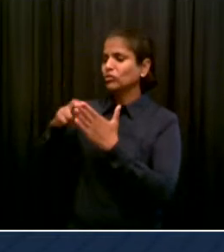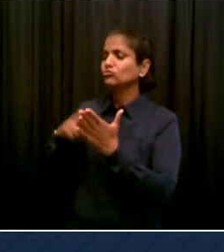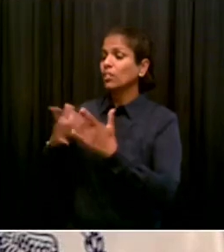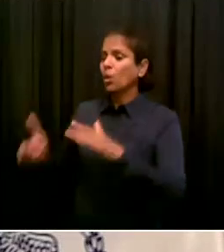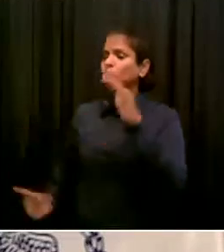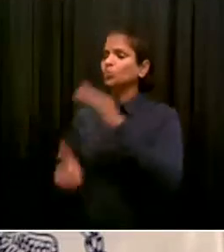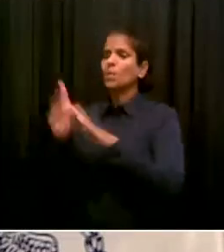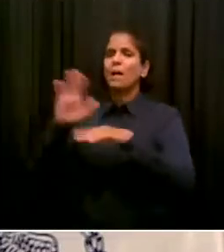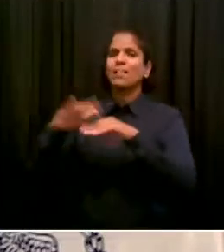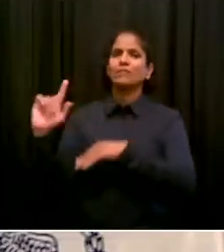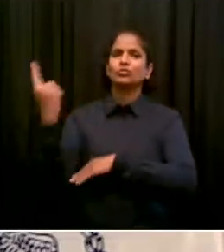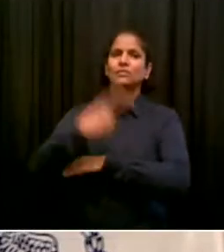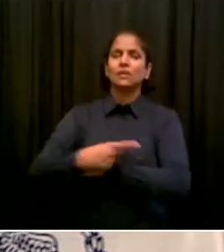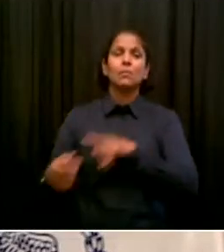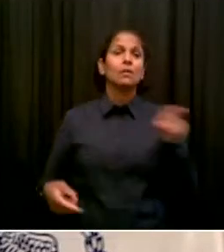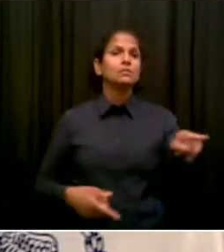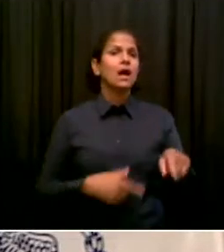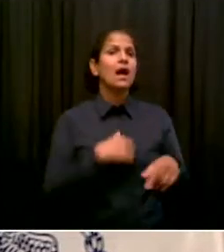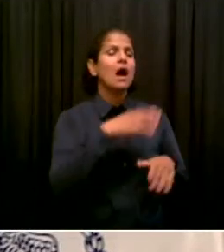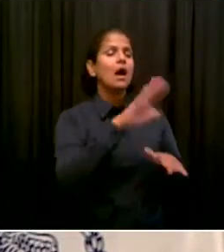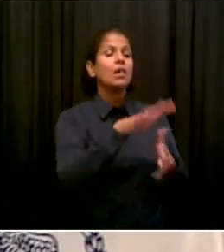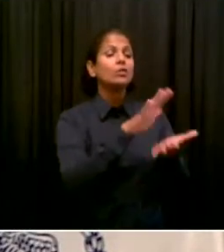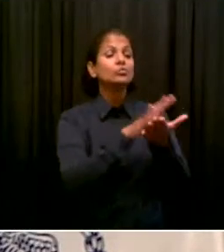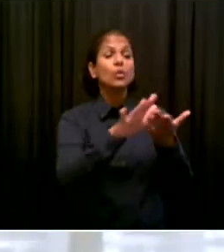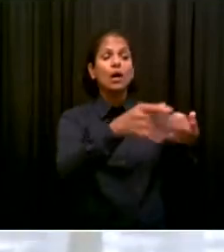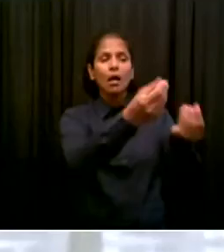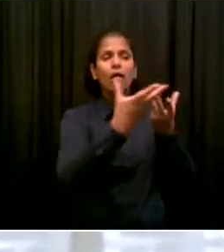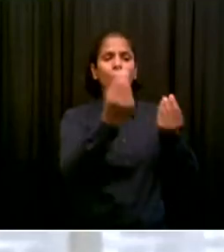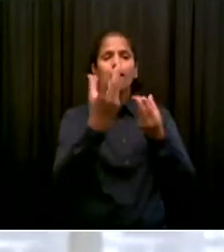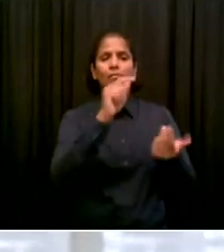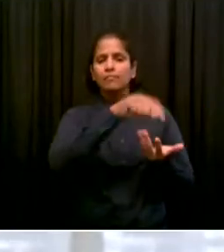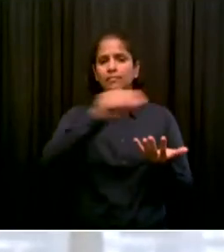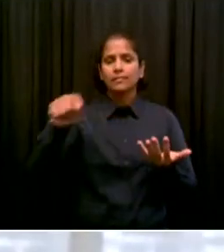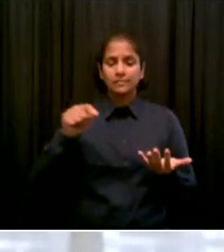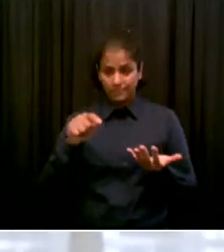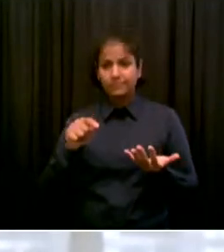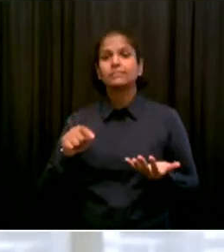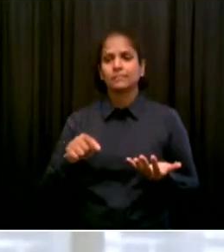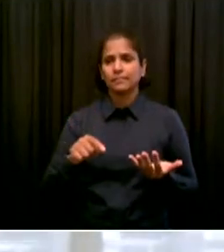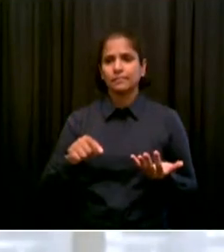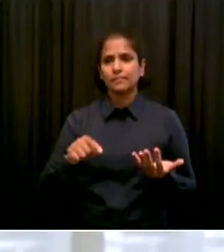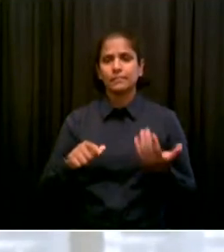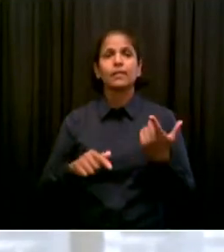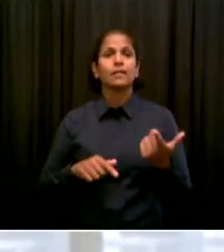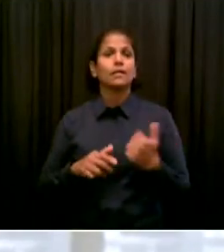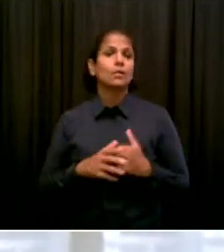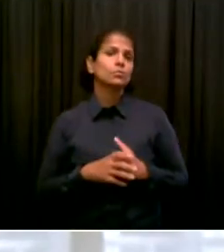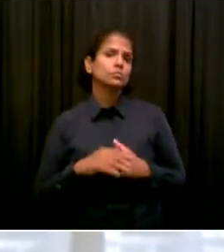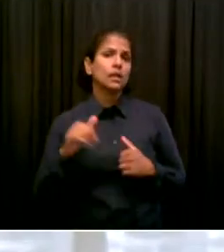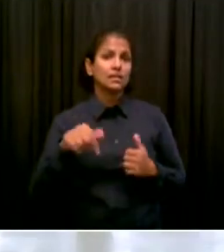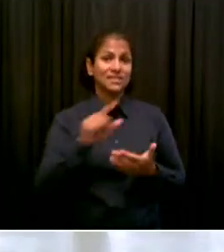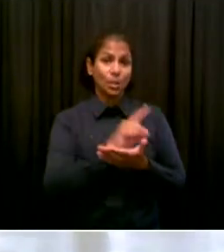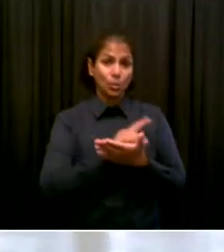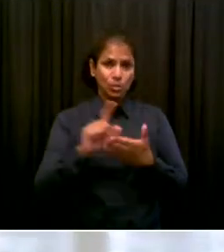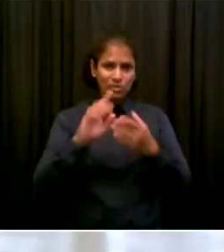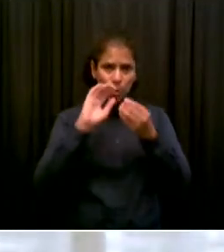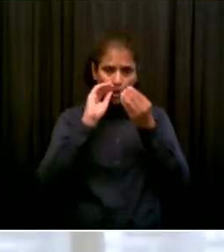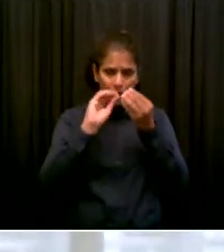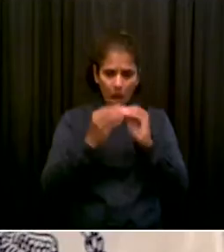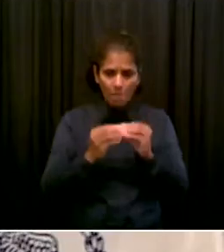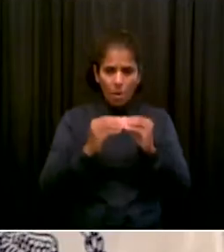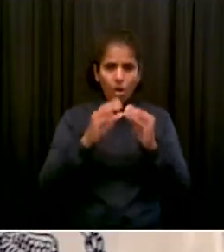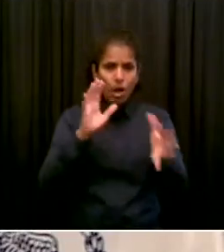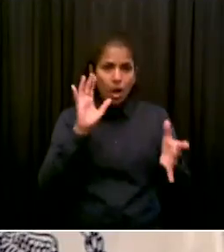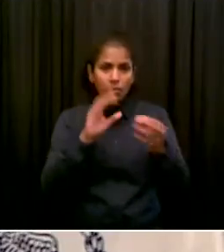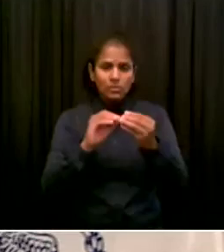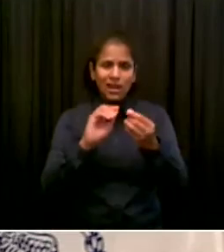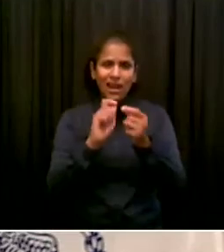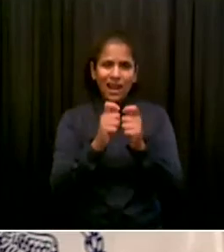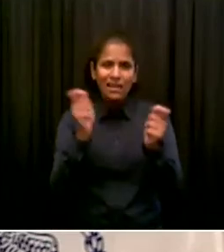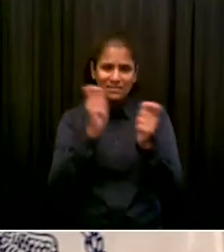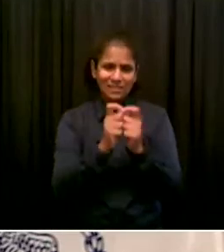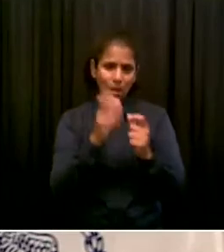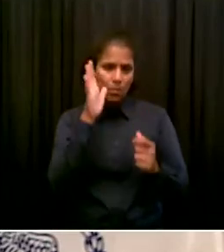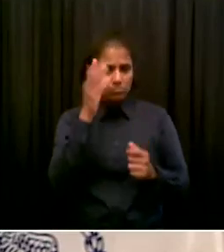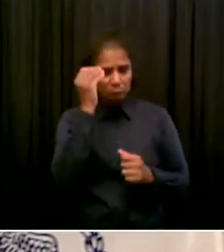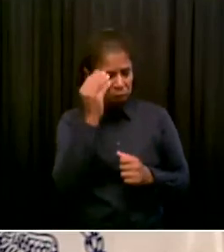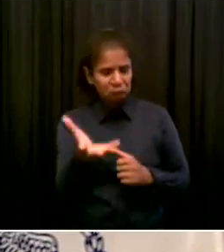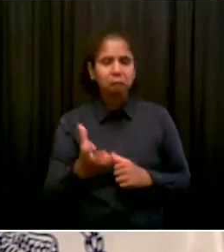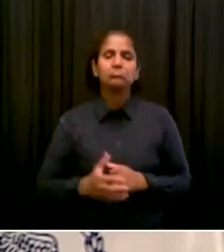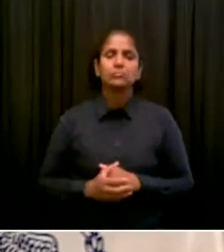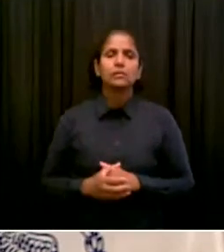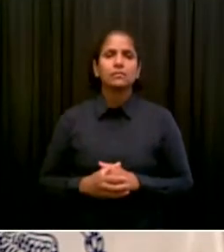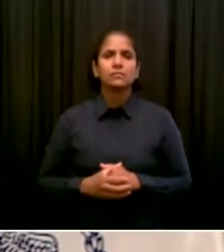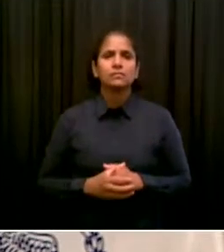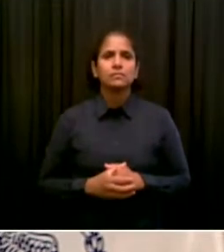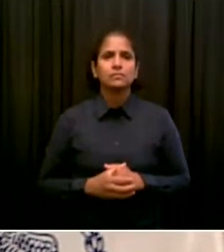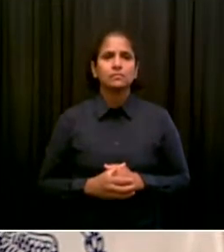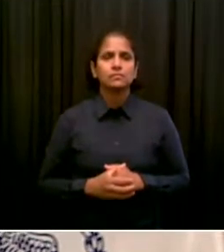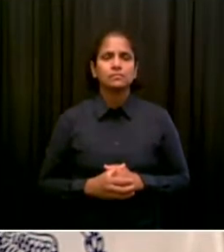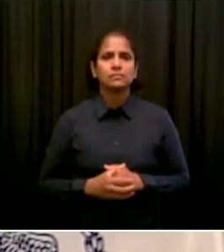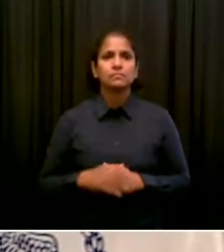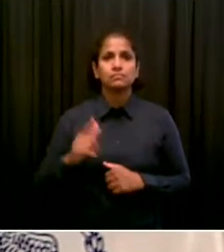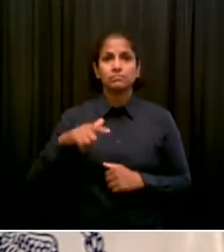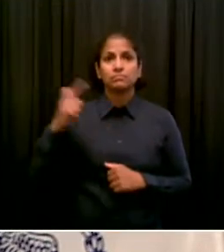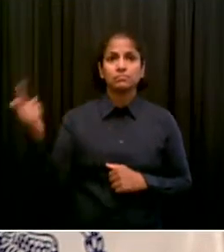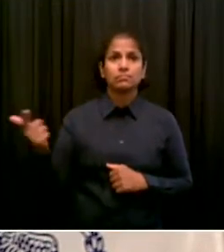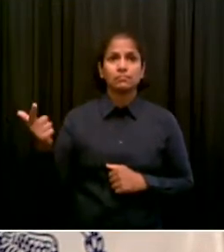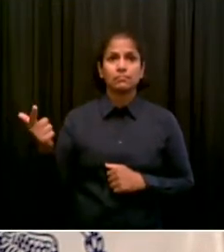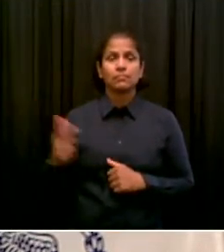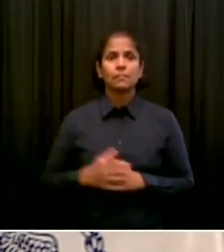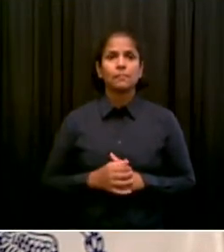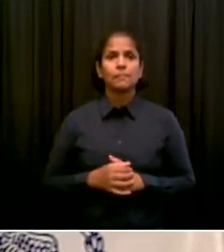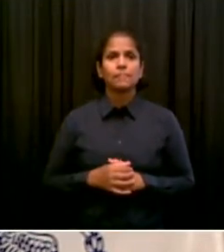REPORTED ATTENDANCE RATES.